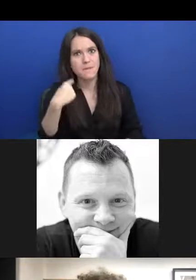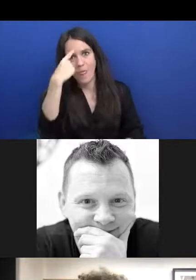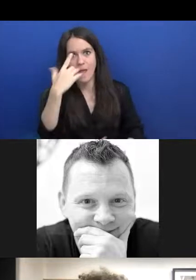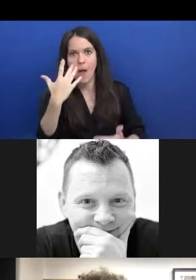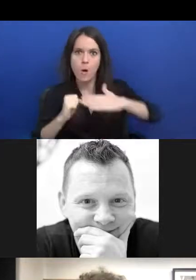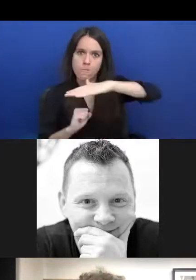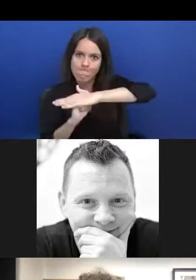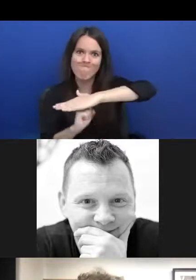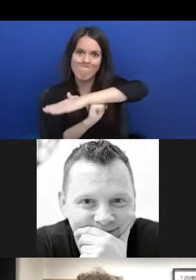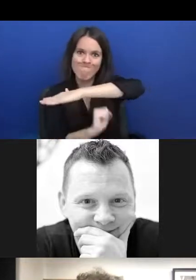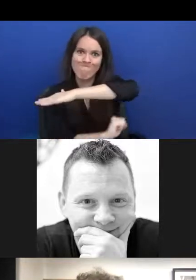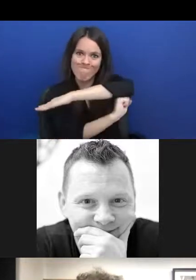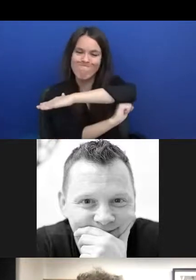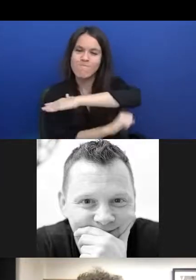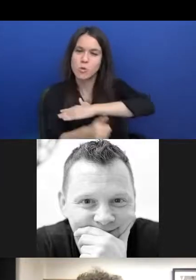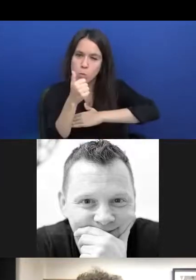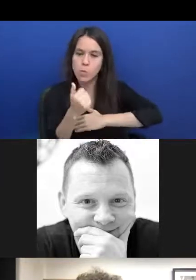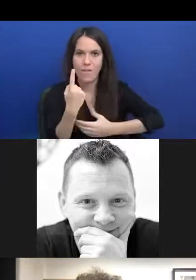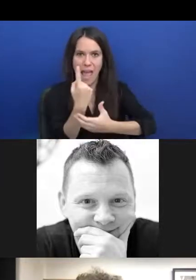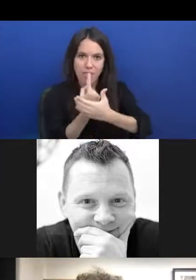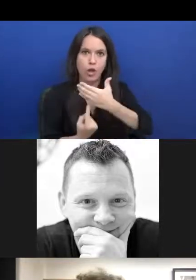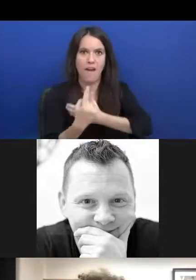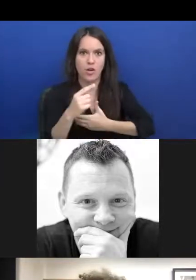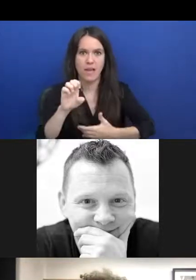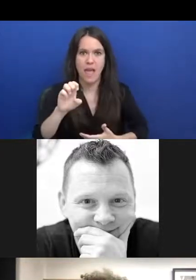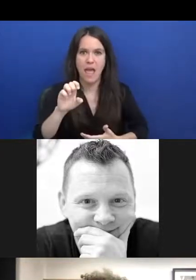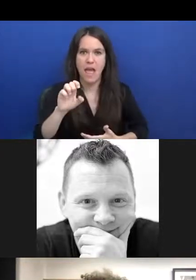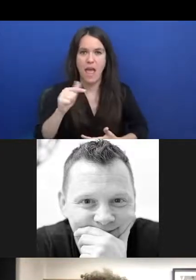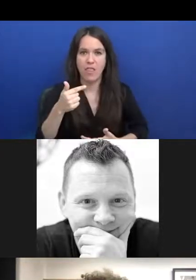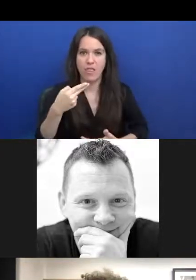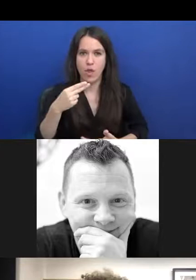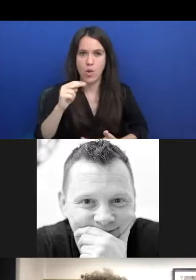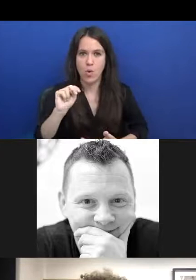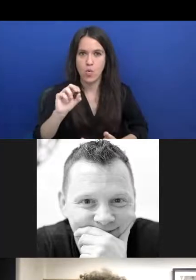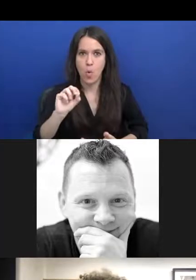ethnographic research because that's really one of our strengths and also I guess as I’m finding